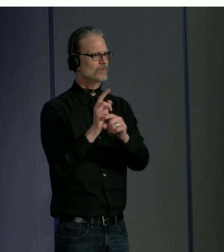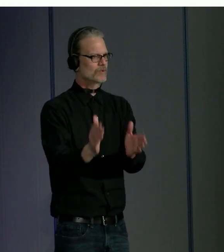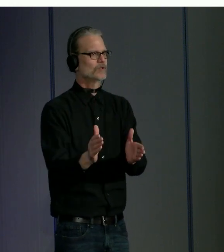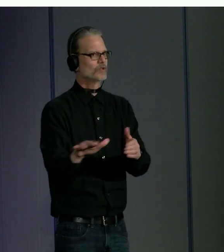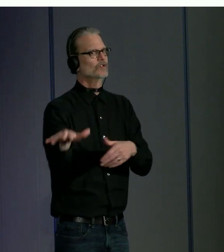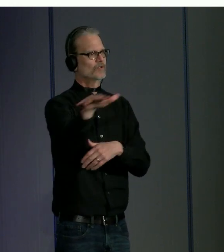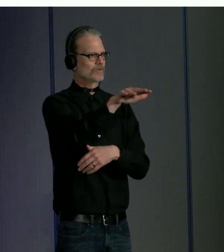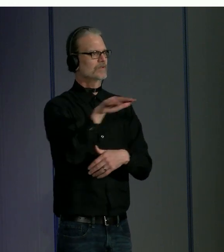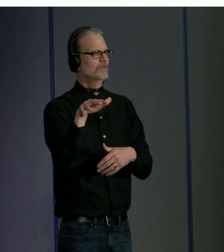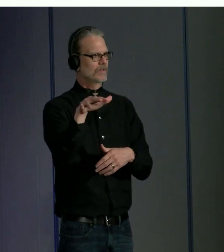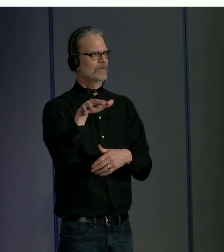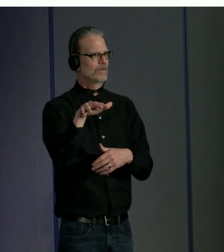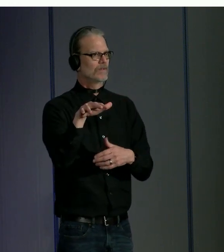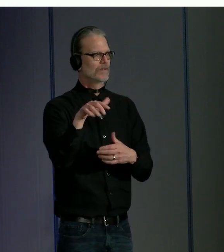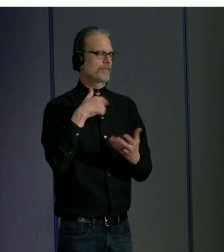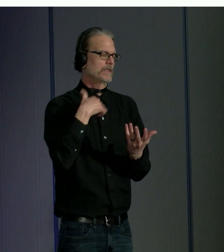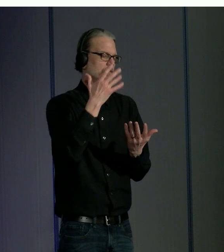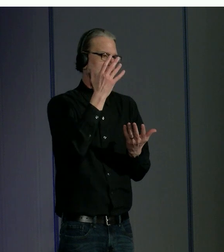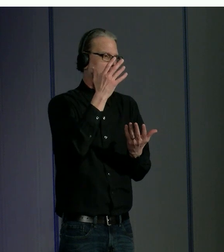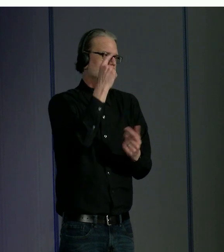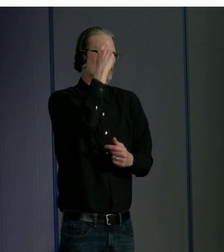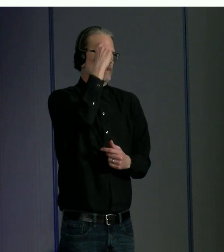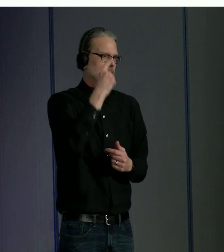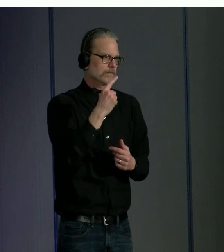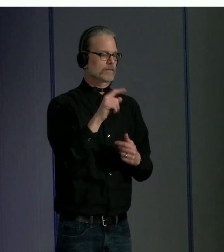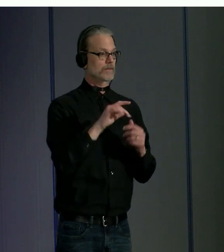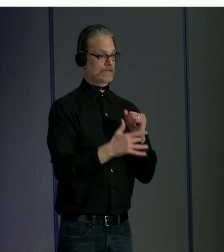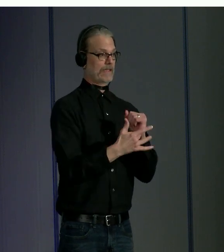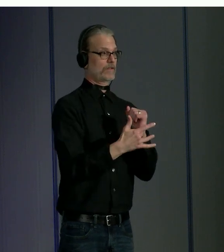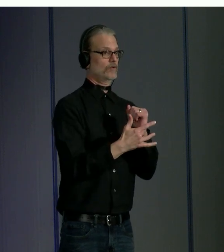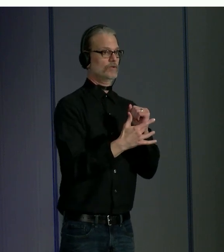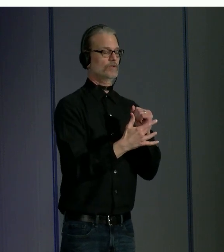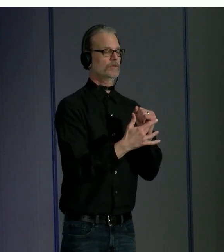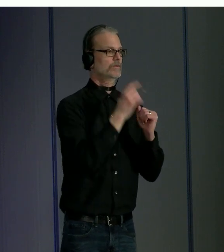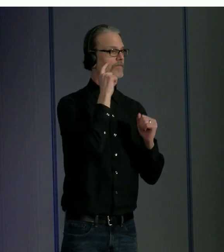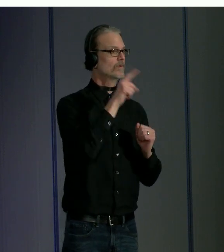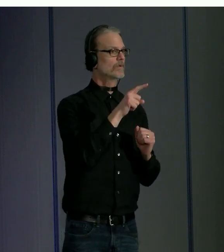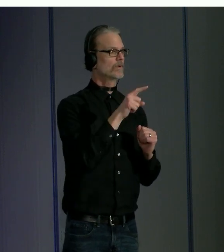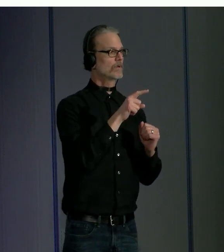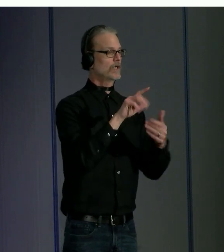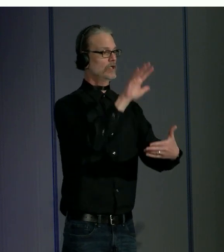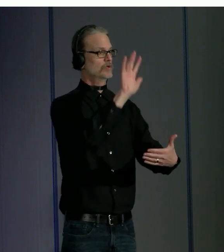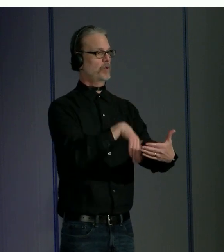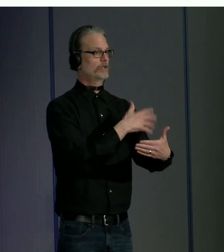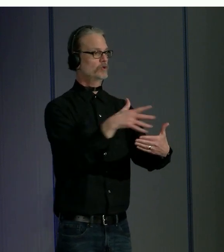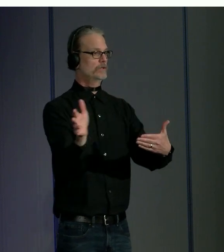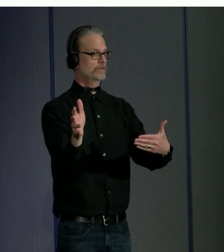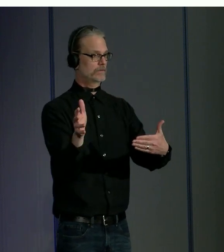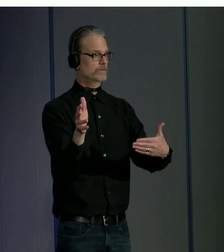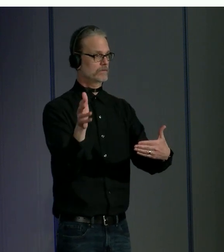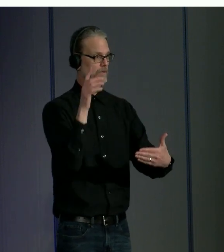Imagine, I imagine that the technology to do spreadsheets on mobile for example, is